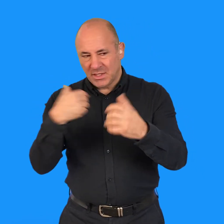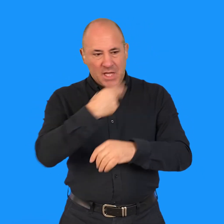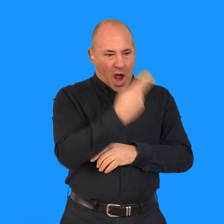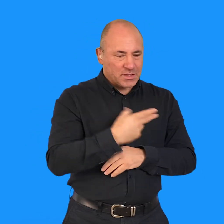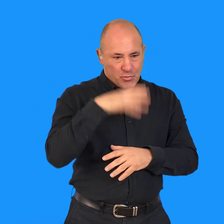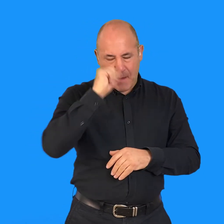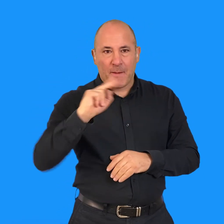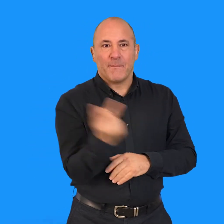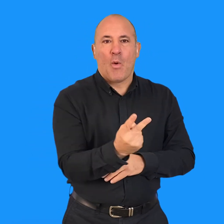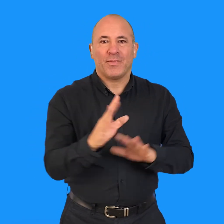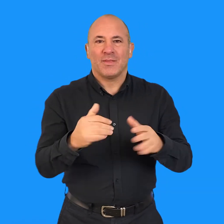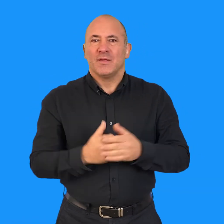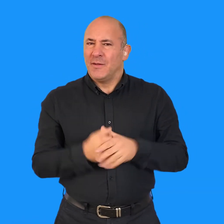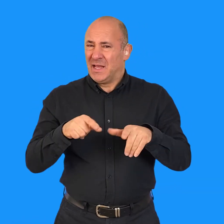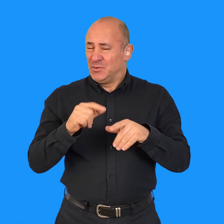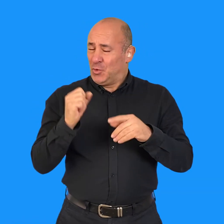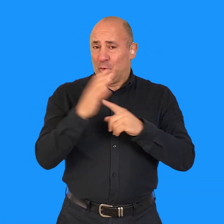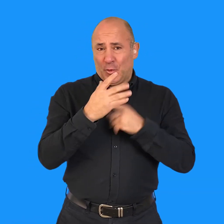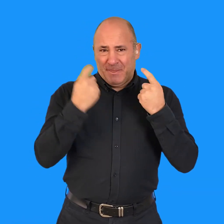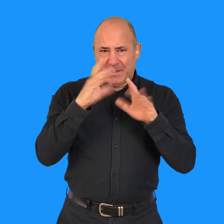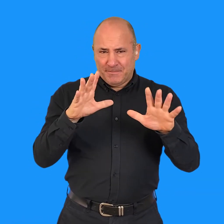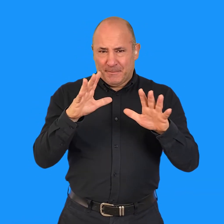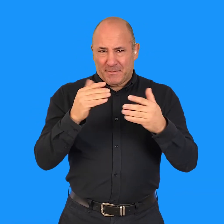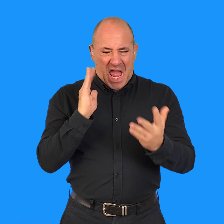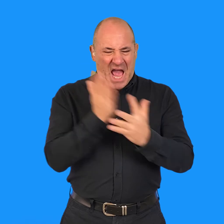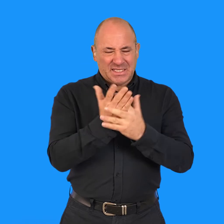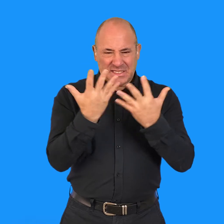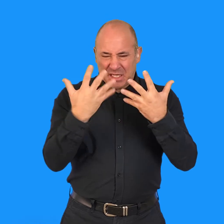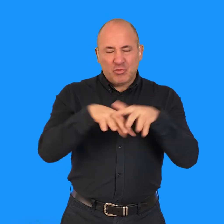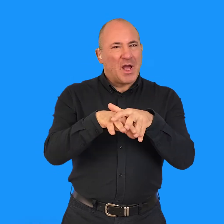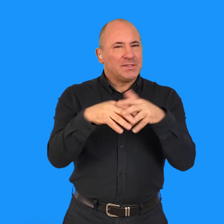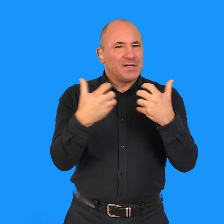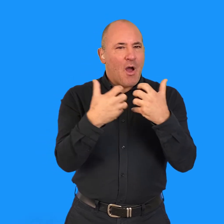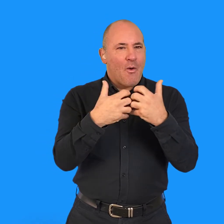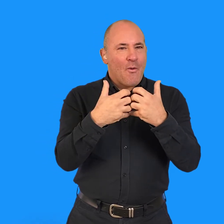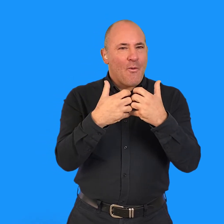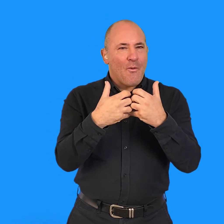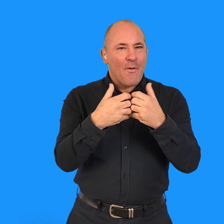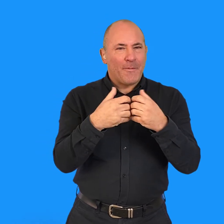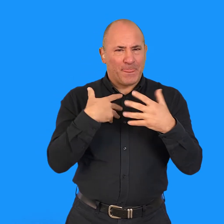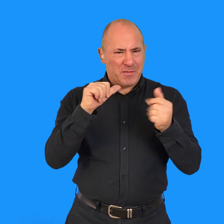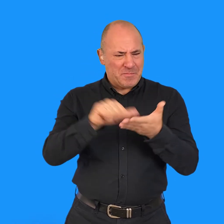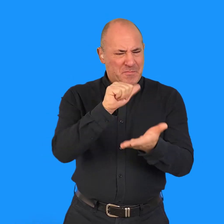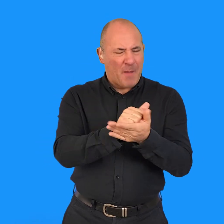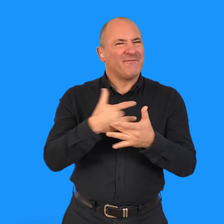and our artists. So for us, yeah, that was key thinking, how can we integrate access in that way?